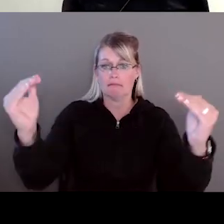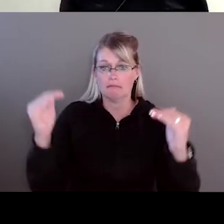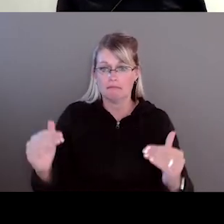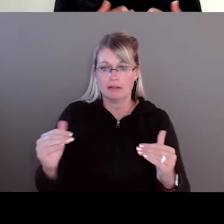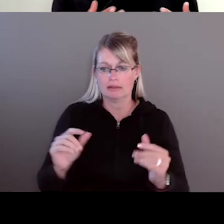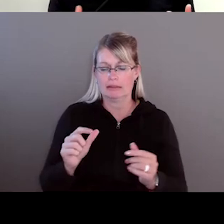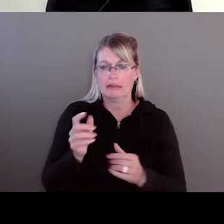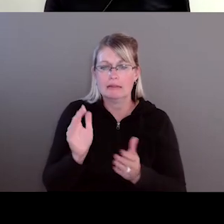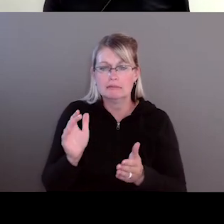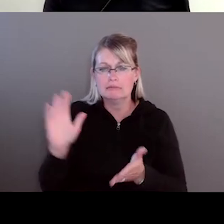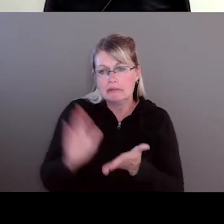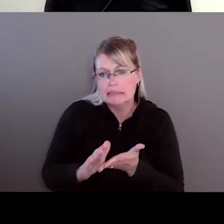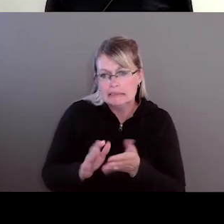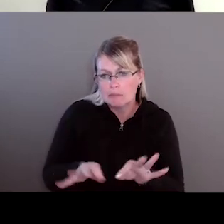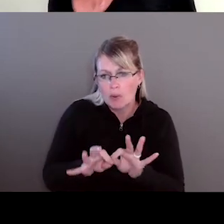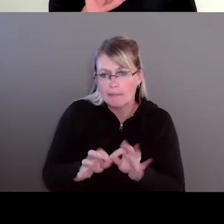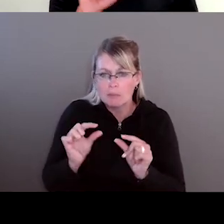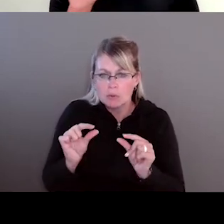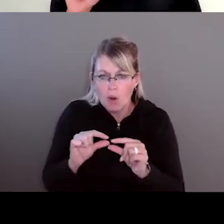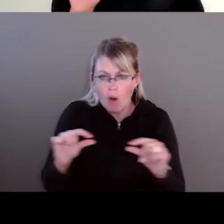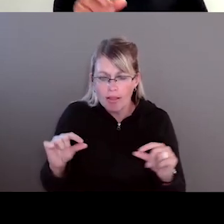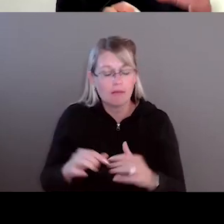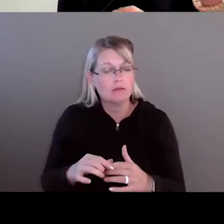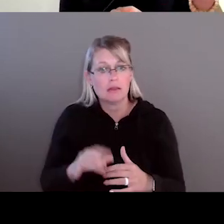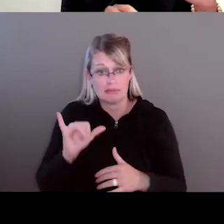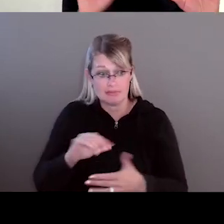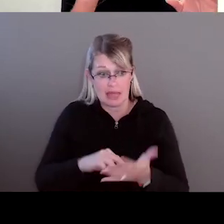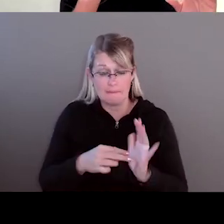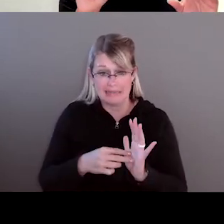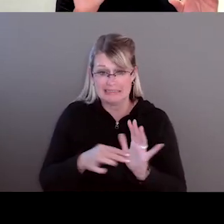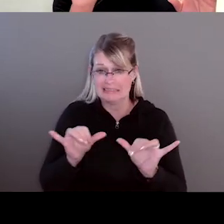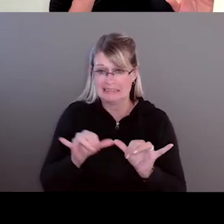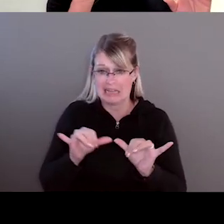ones they were always smaller. That doesn't necessarily -- the size doesn't necessarily